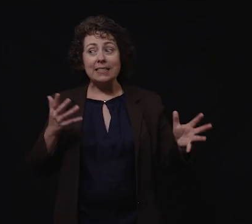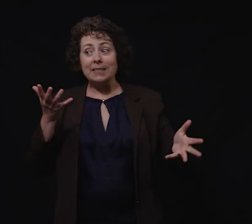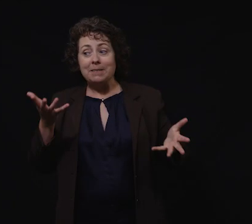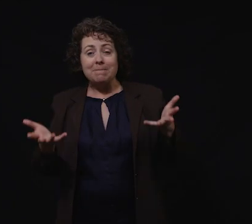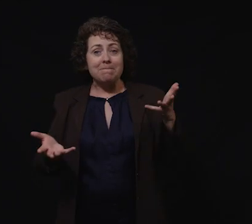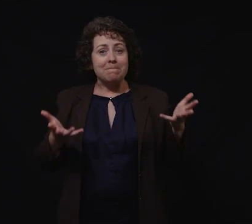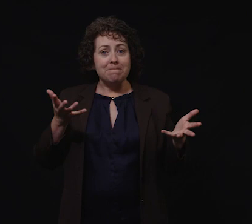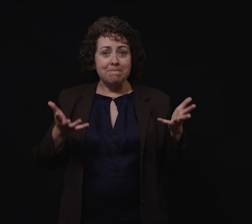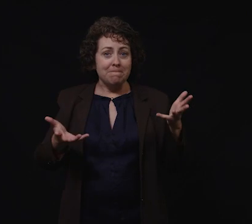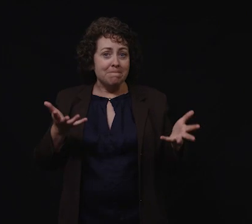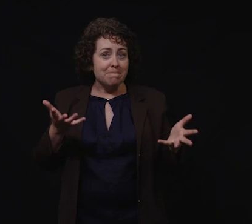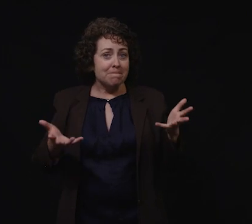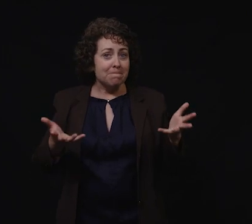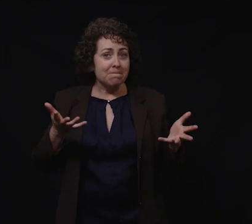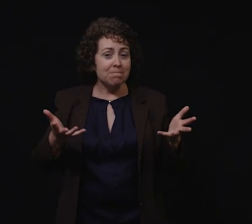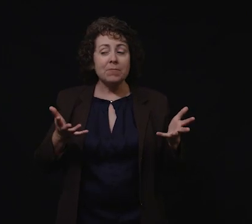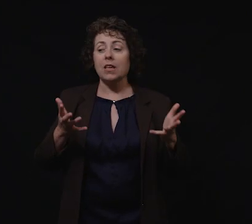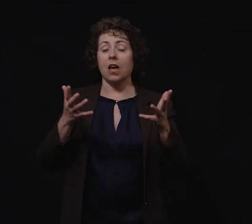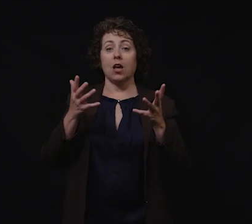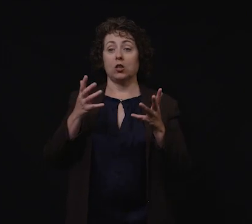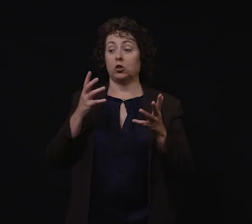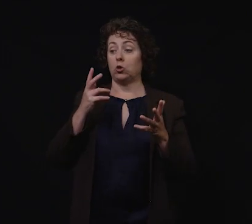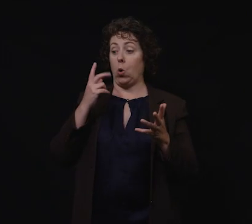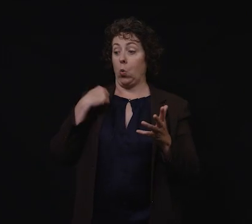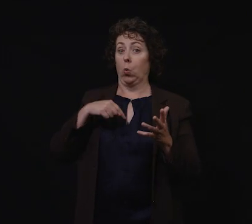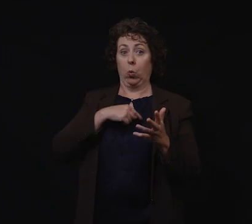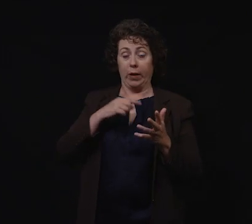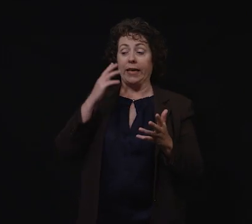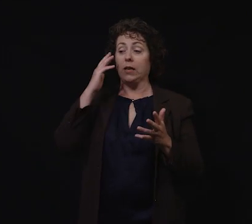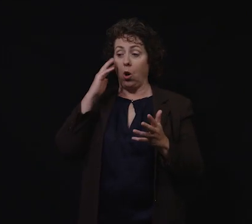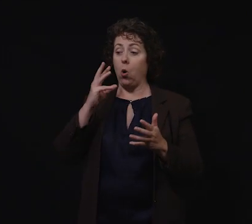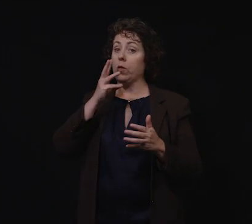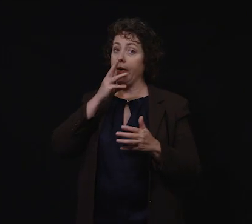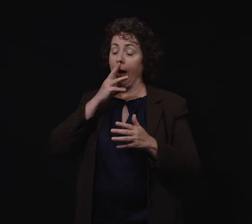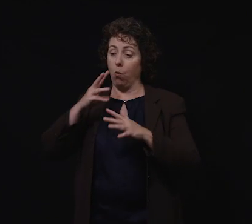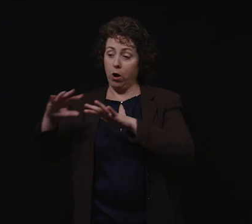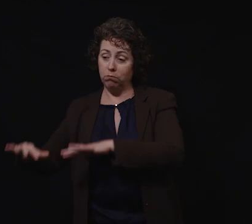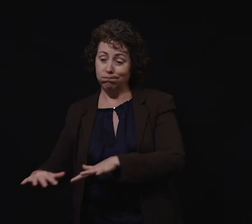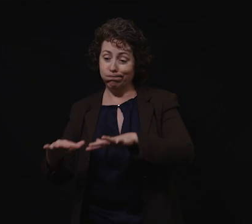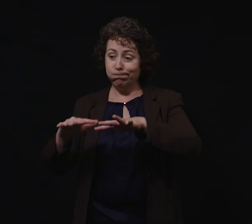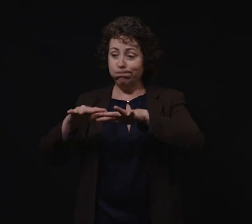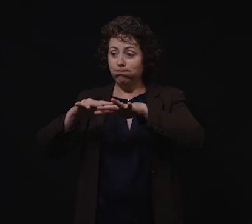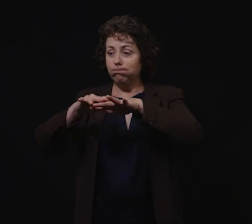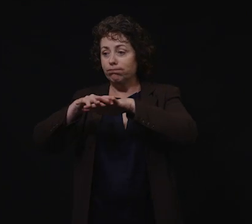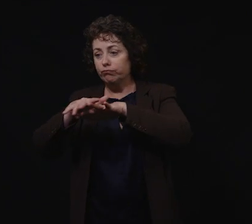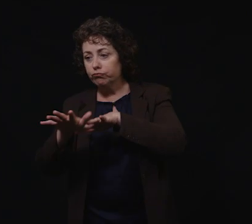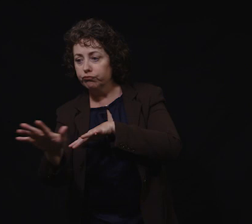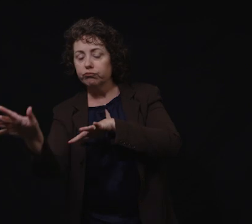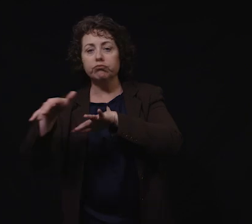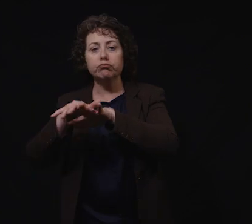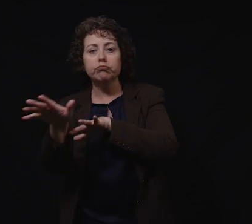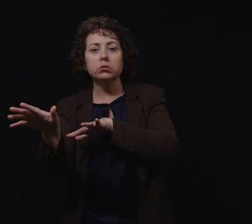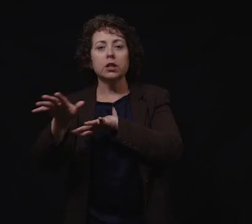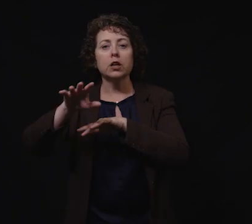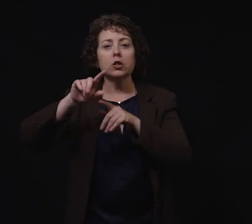See that large volumes of water do run off into the receiving waters of the bay and the Atlantic Ocean and the